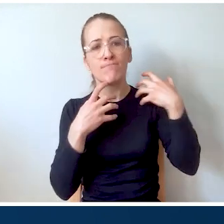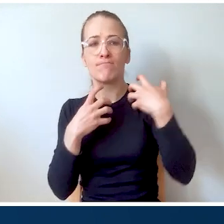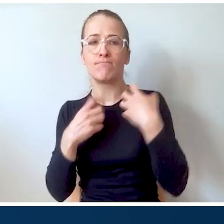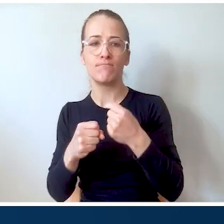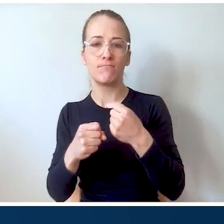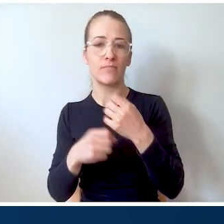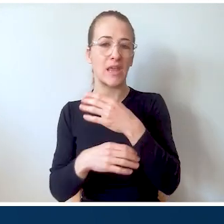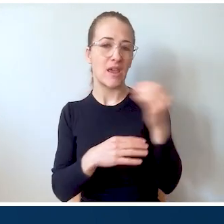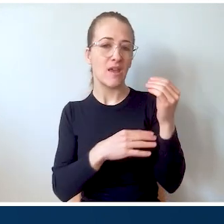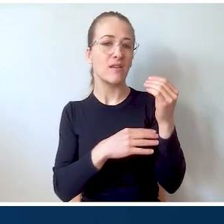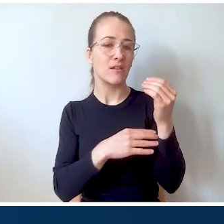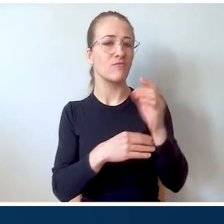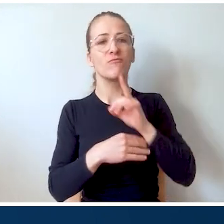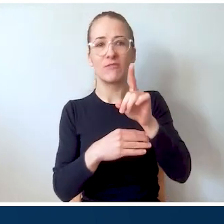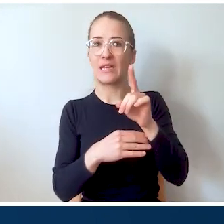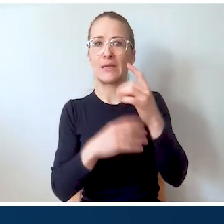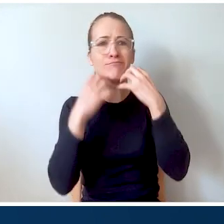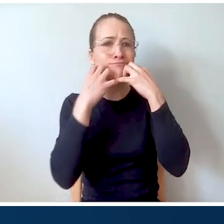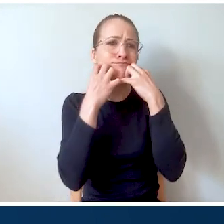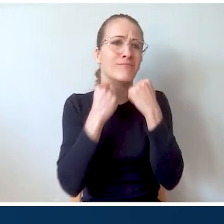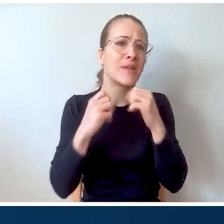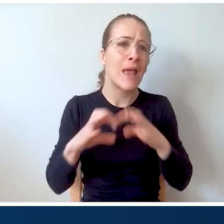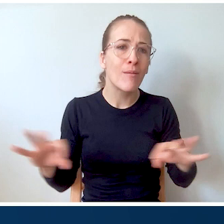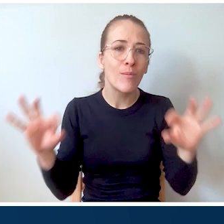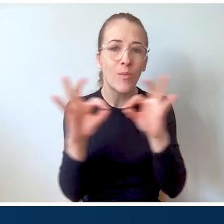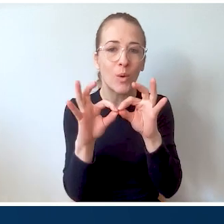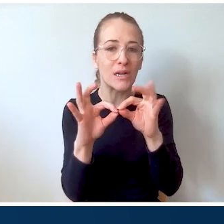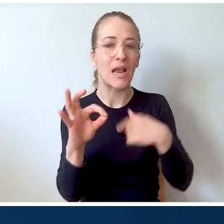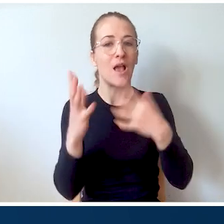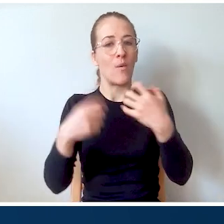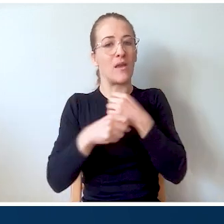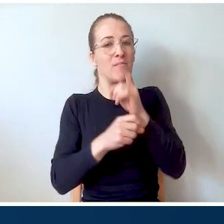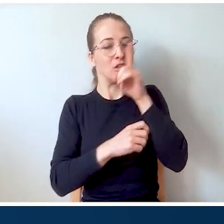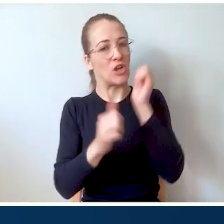And that those were tremendously valuable. And I wanted to make sure that everybody understood